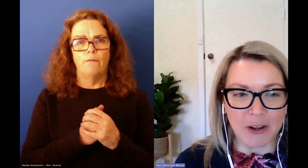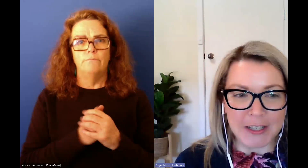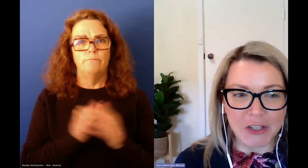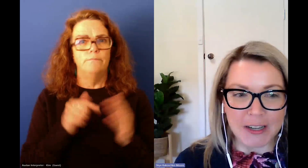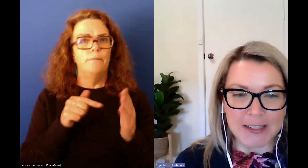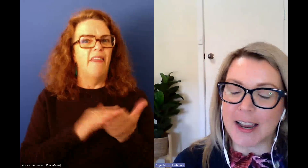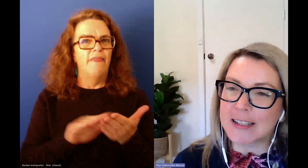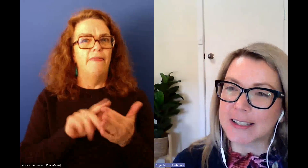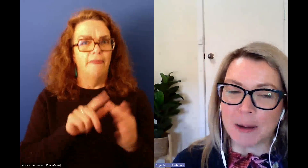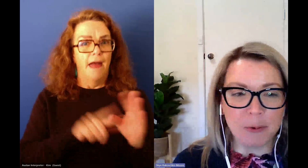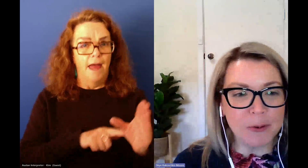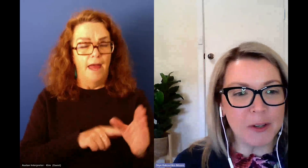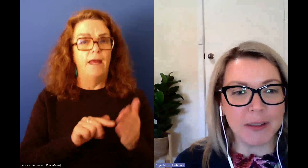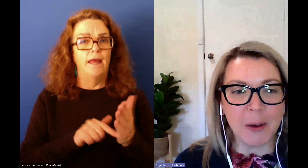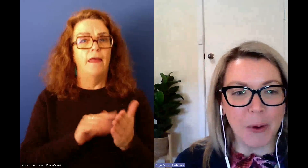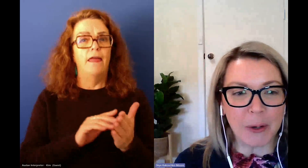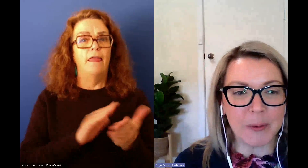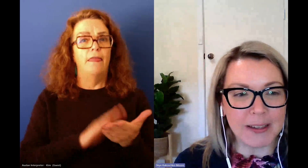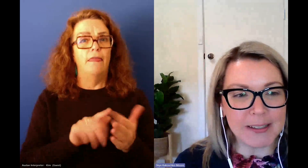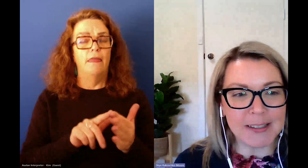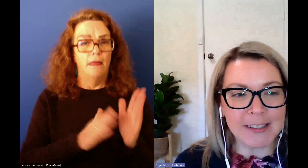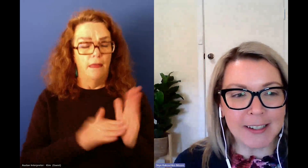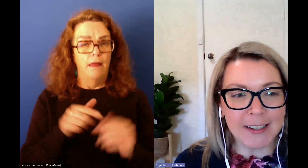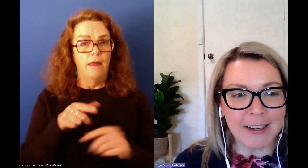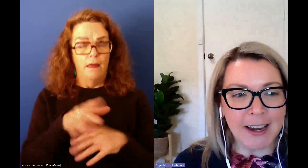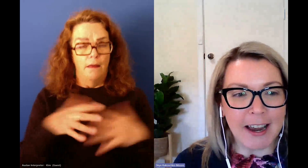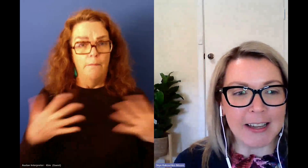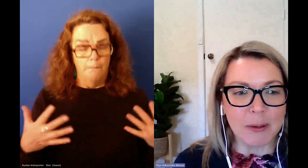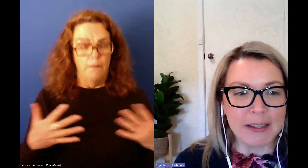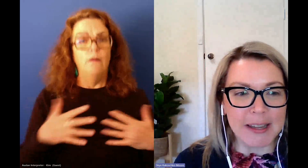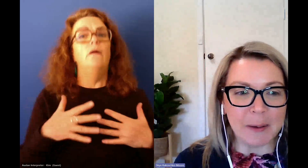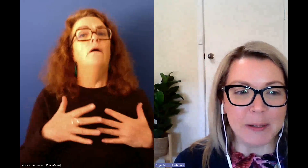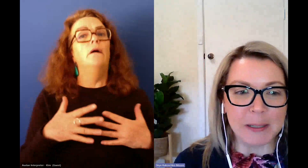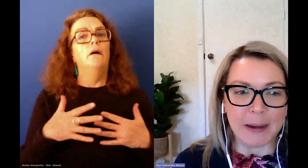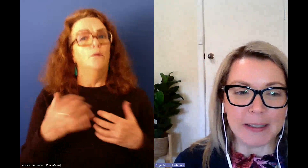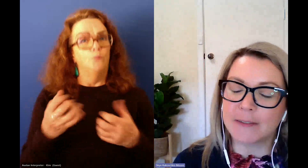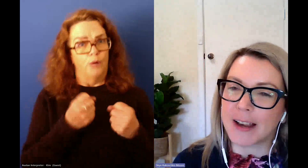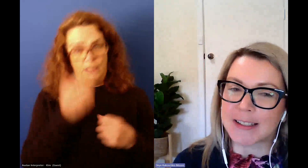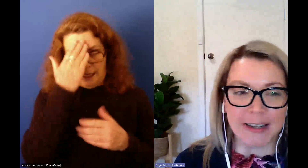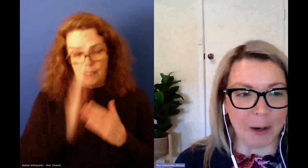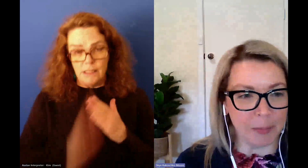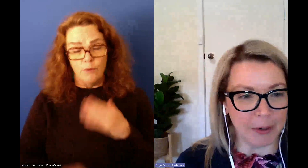transgender and disabled to their work with us as well as their perspective as a young